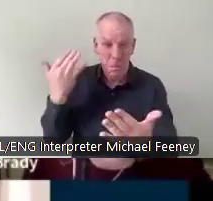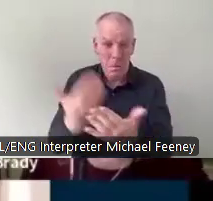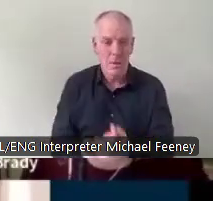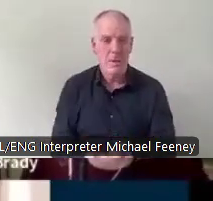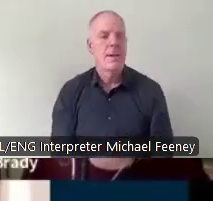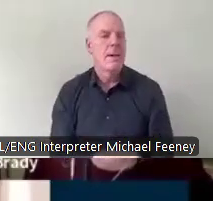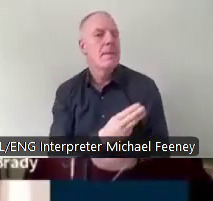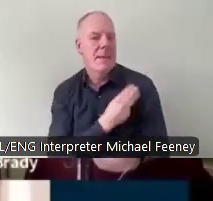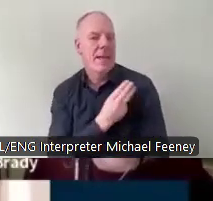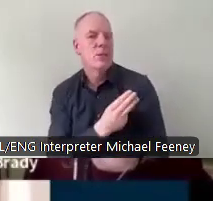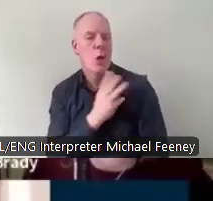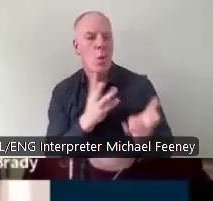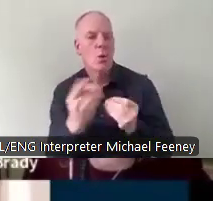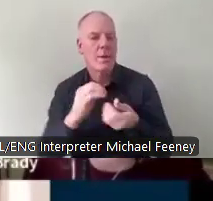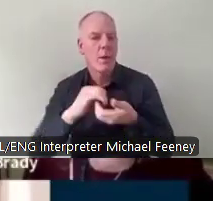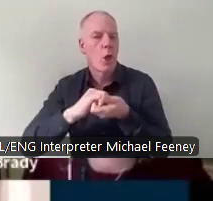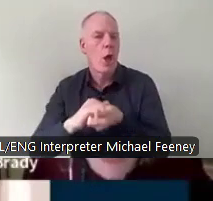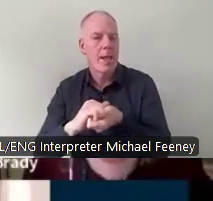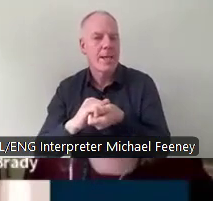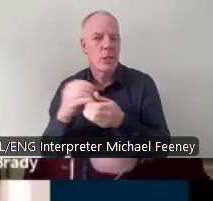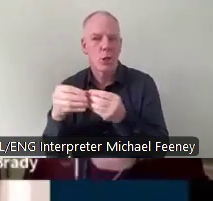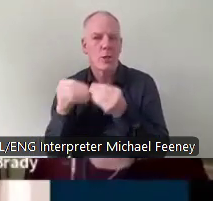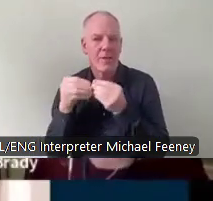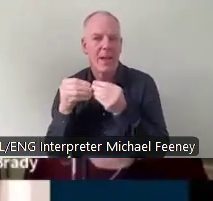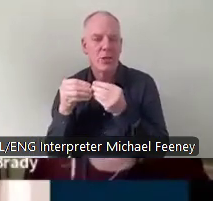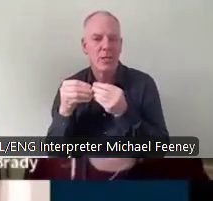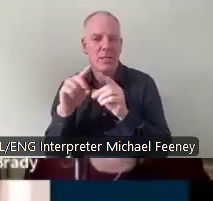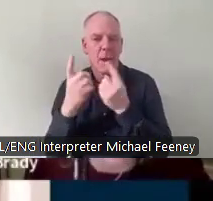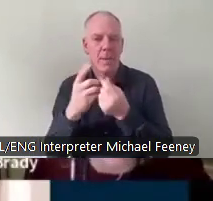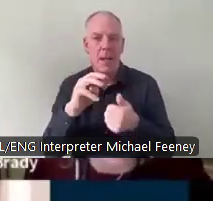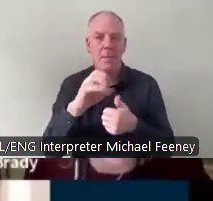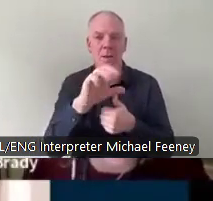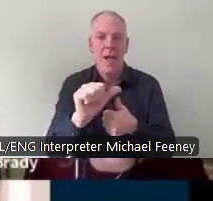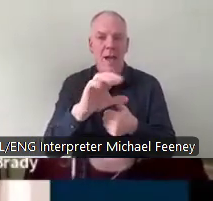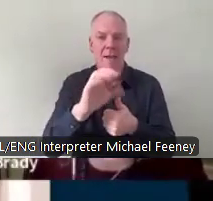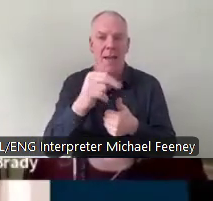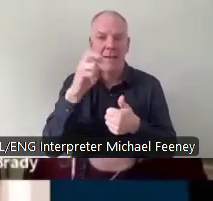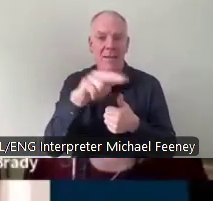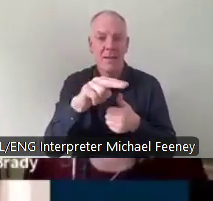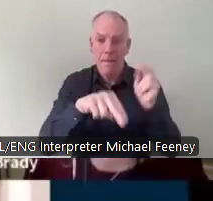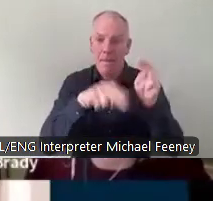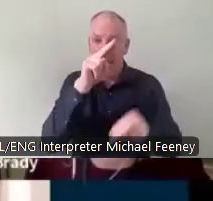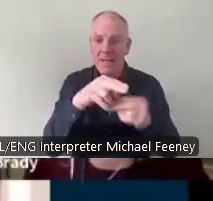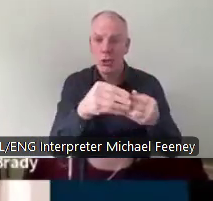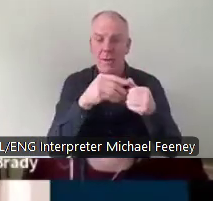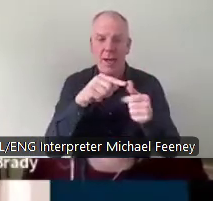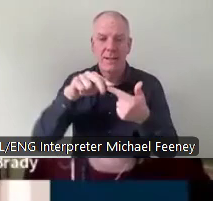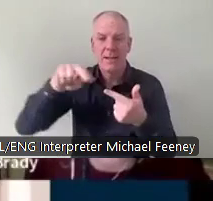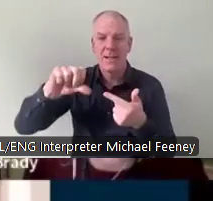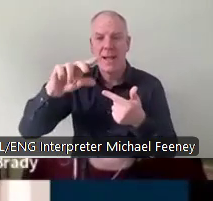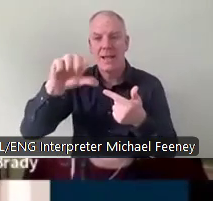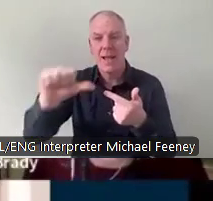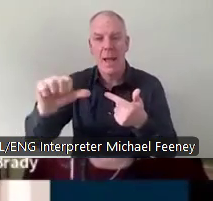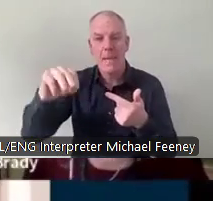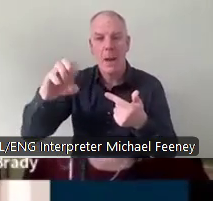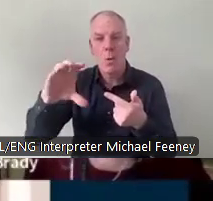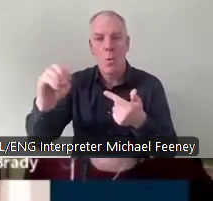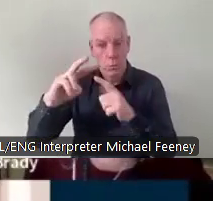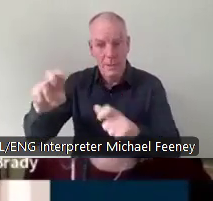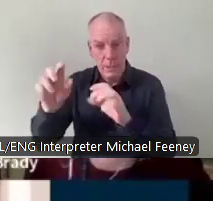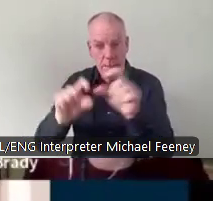alongside my colleagues in the Conservation Department, Maria Canavan, who's our Paintings Conservator, and Natalia Macro, our Research Scientist on this exciting